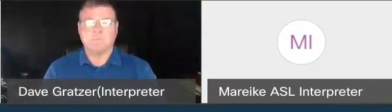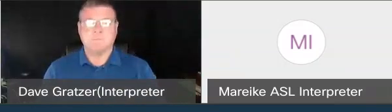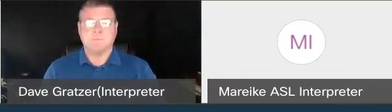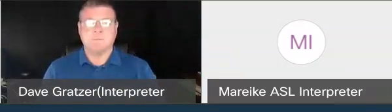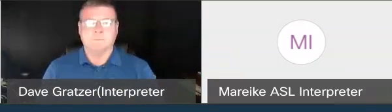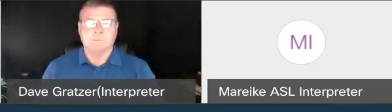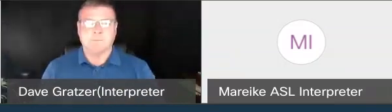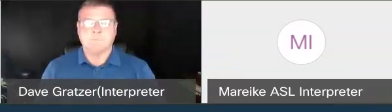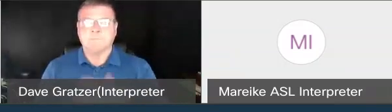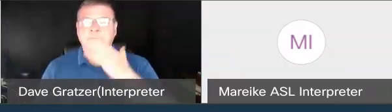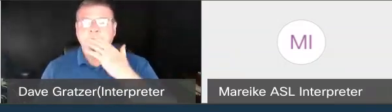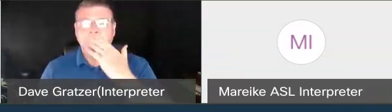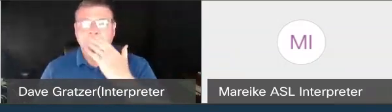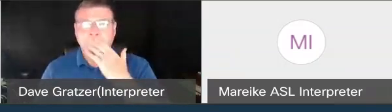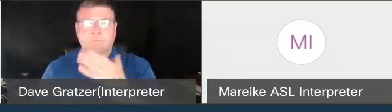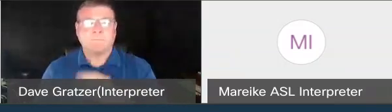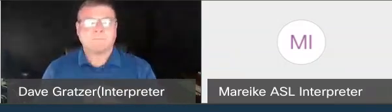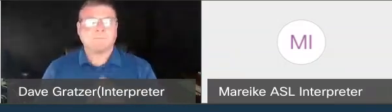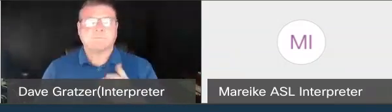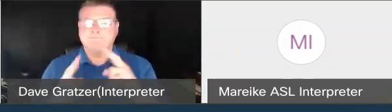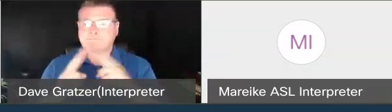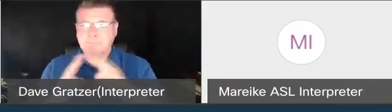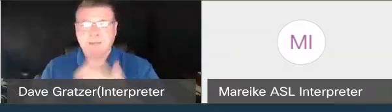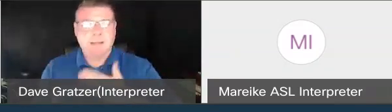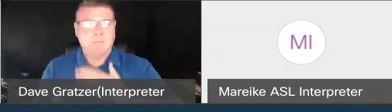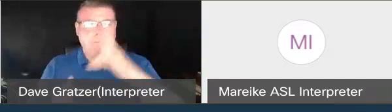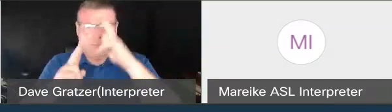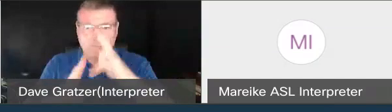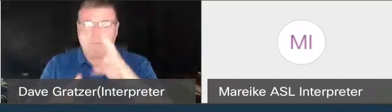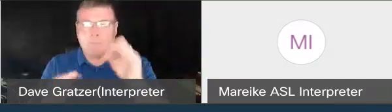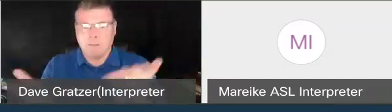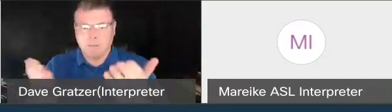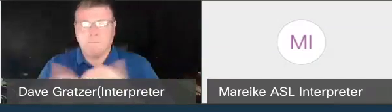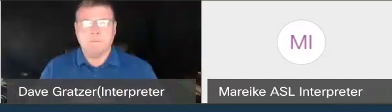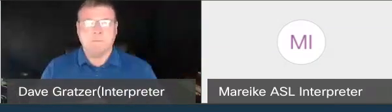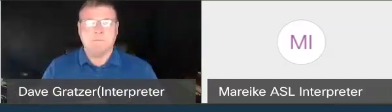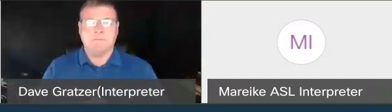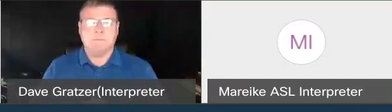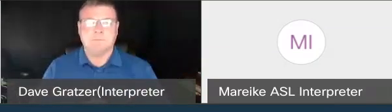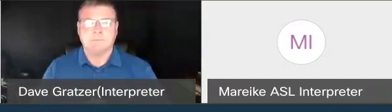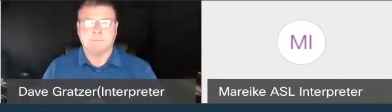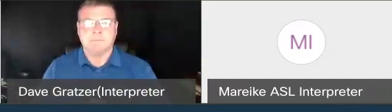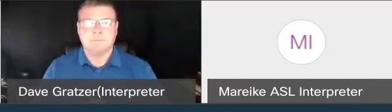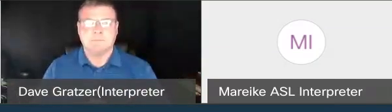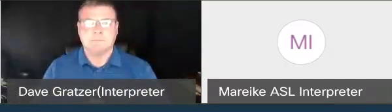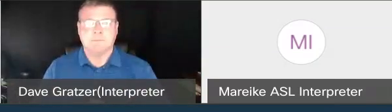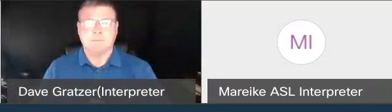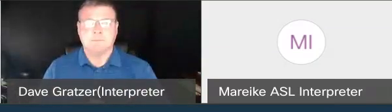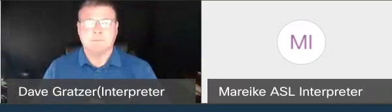Liening: All right. Thank you so much. We're very happy and honored to be here. Um... get the mouse to work.